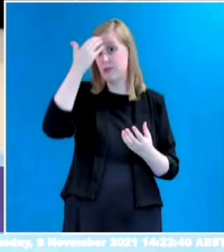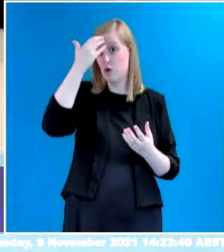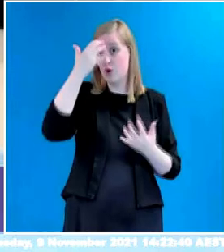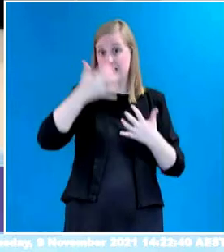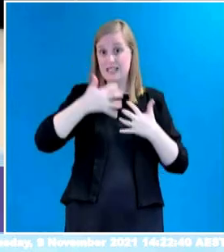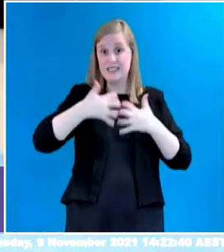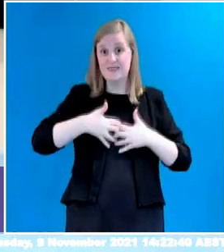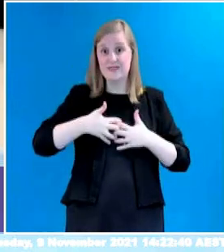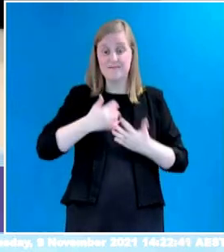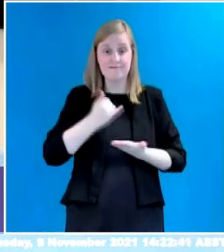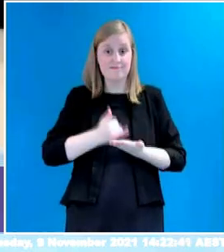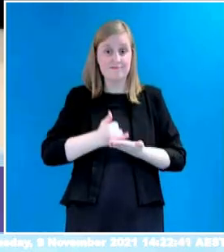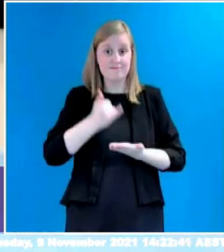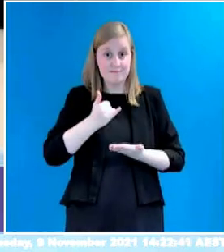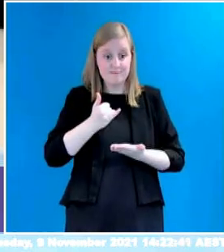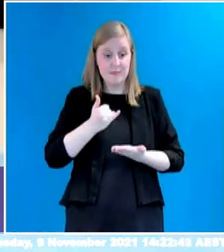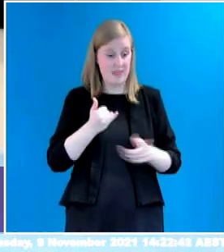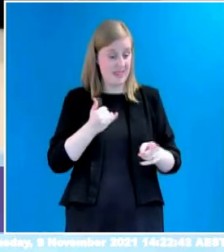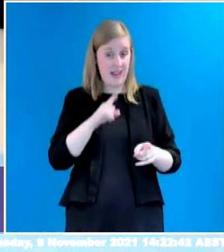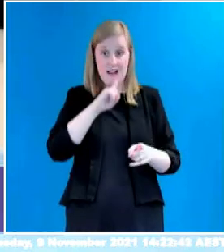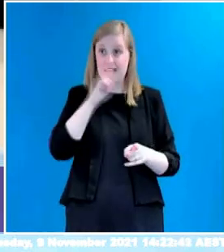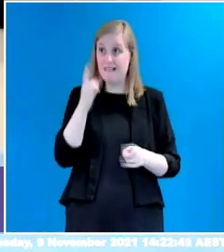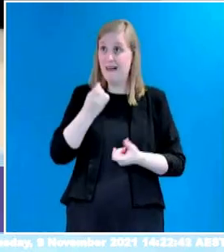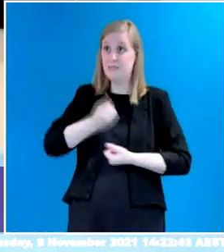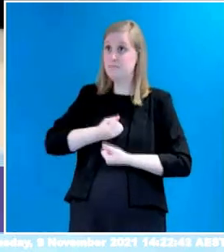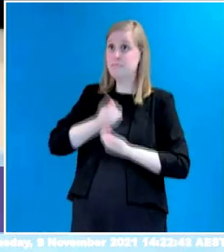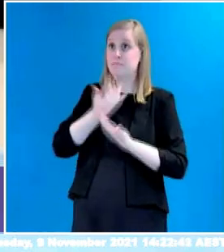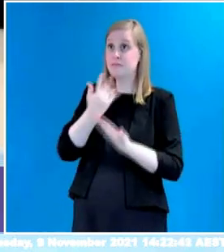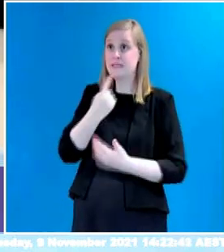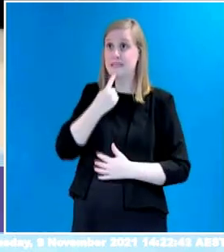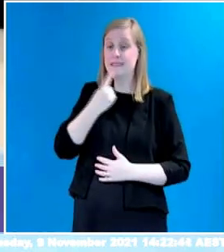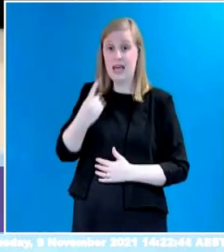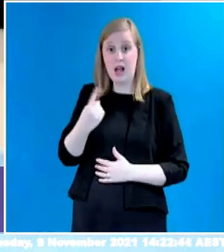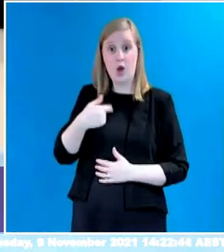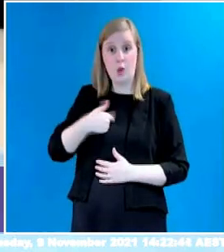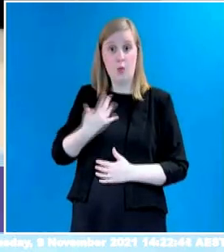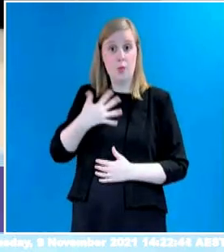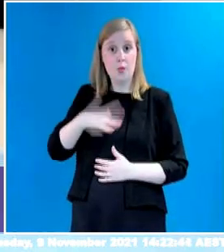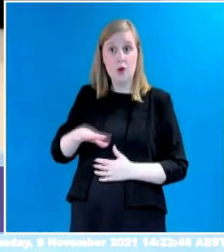able to make their wishes known, that they receive medical treatment.